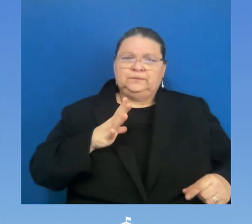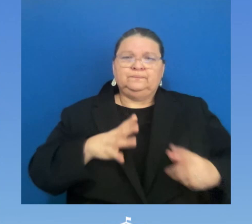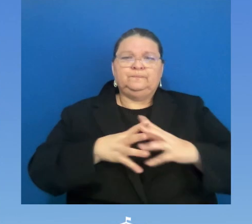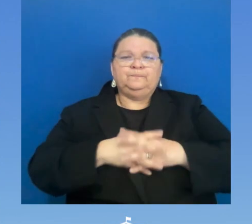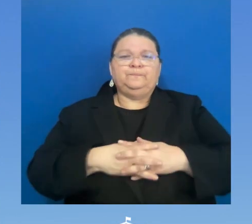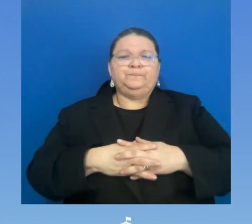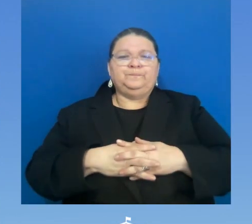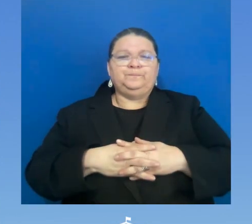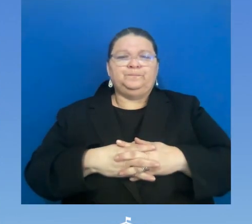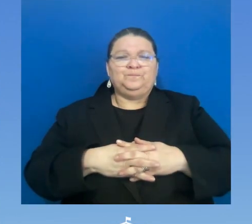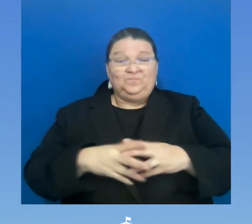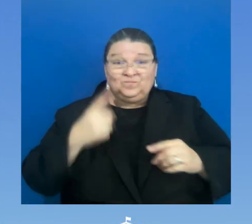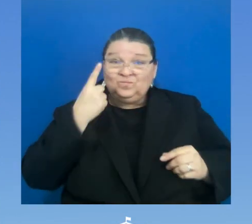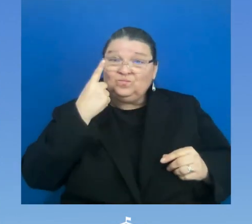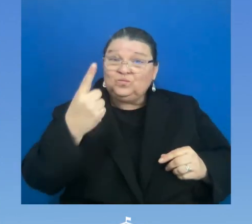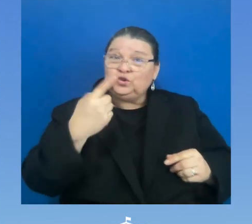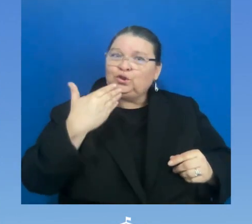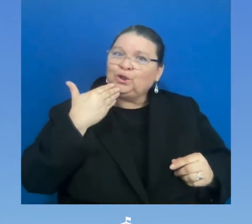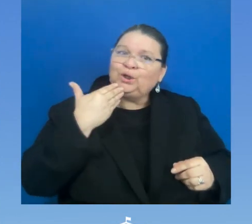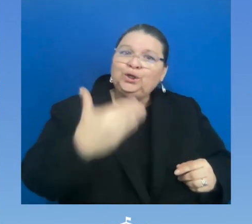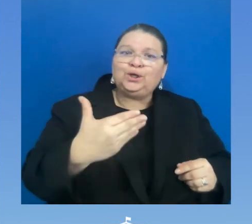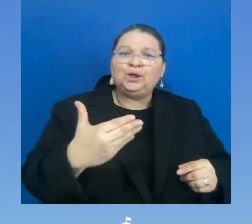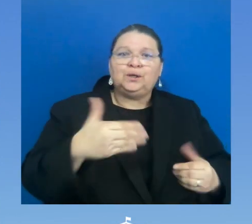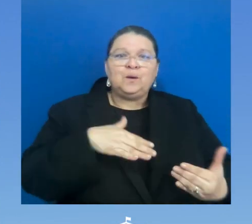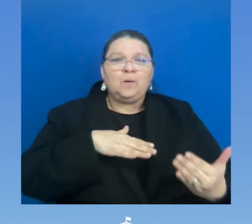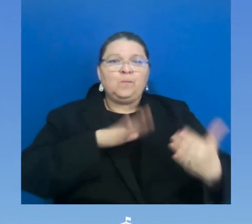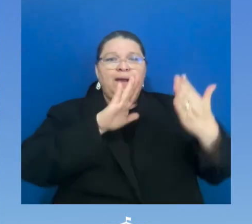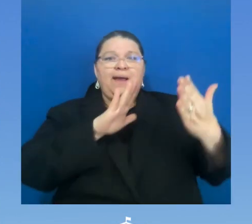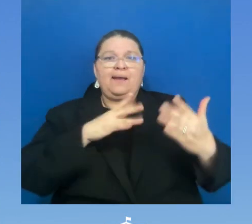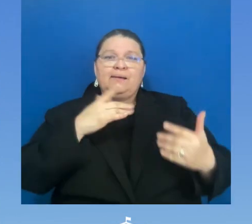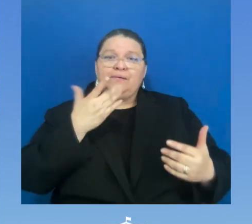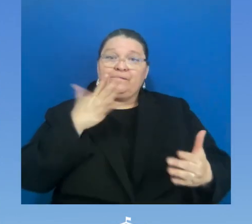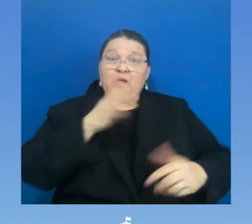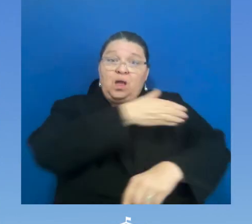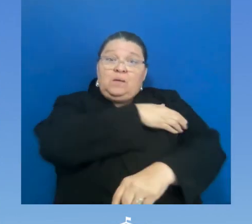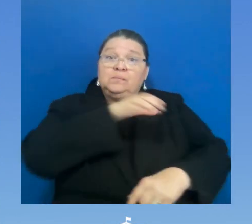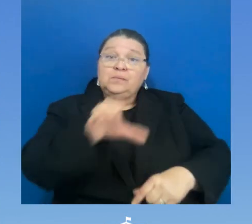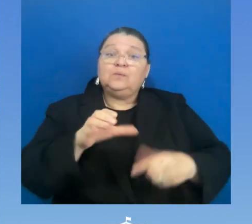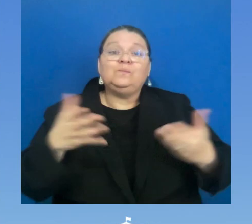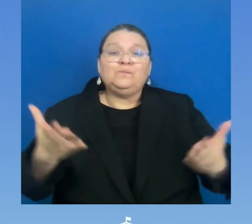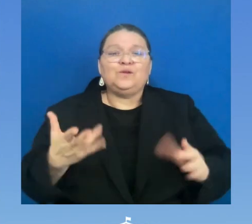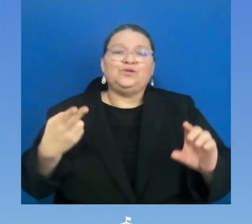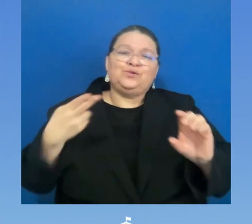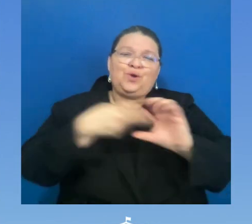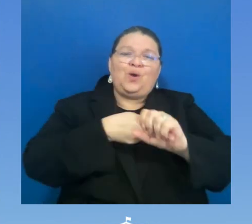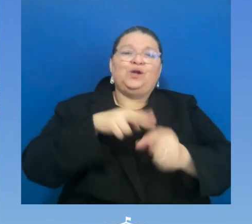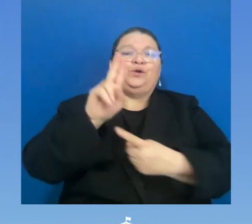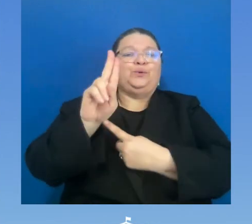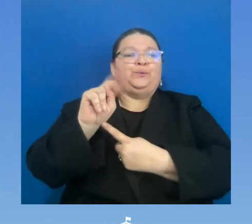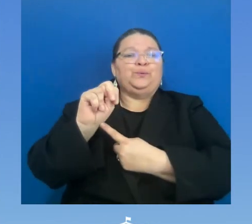And that's how I got my opportunity along with millions of others. I also spoke this morning at Over the Capitol Hill,